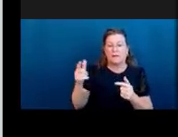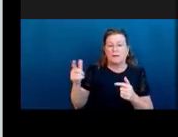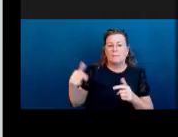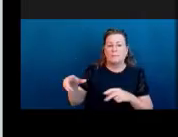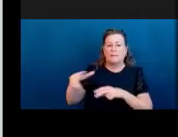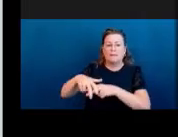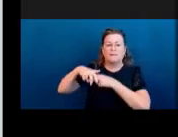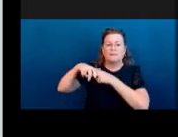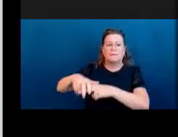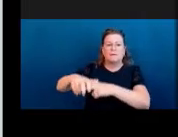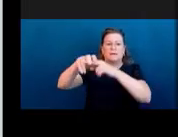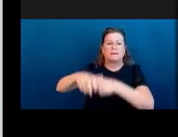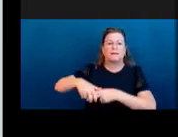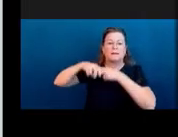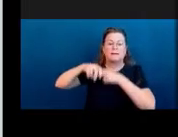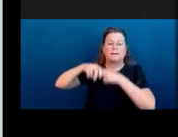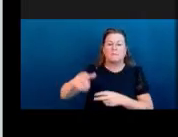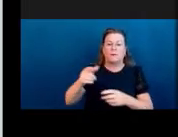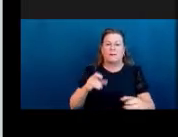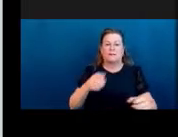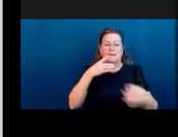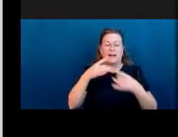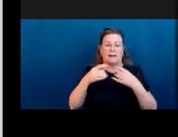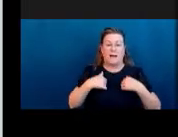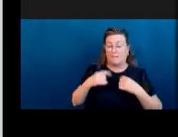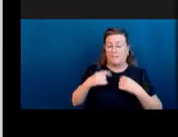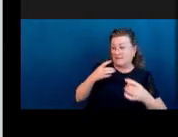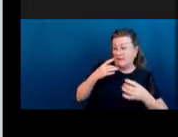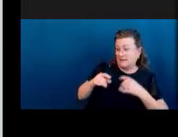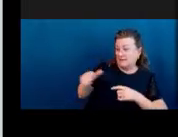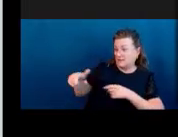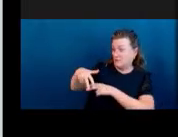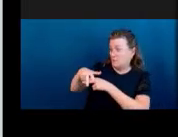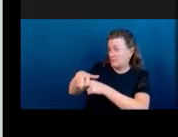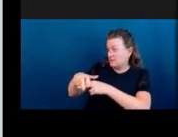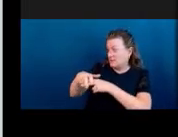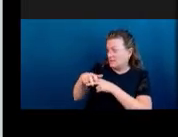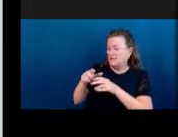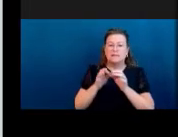snack. Those are simple things that, because I know things